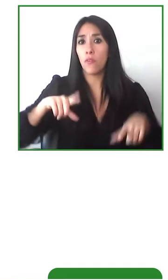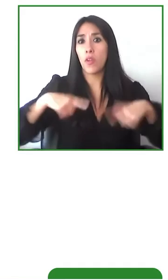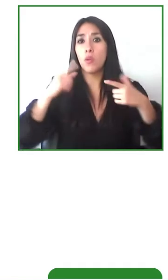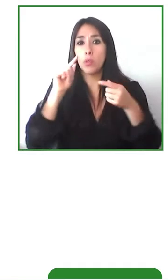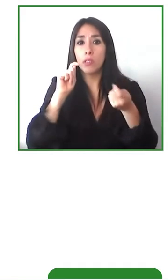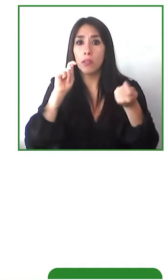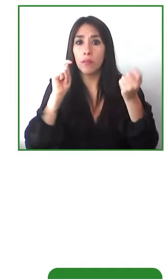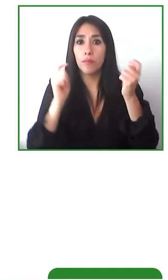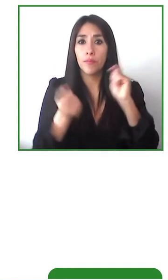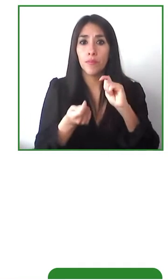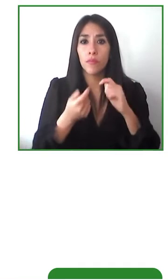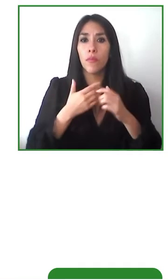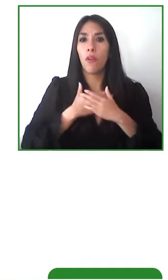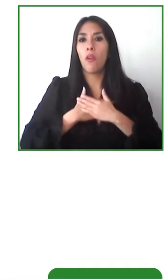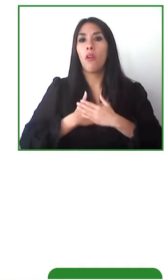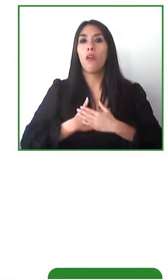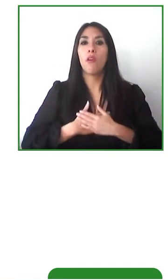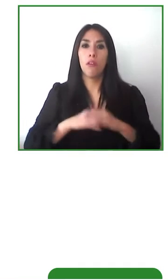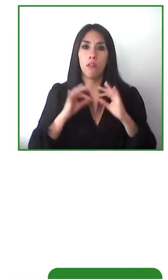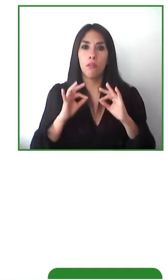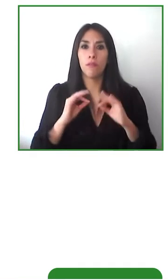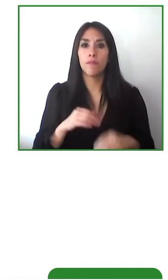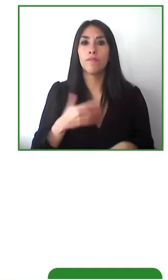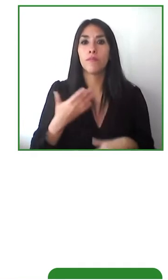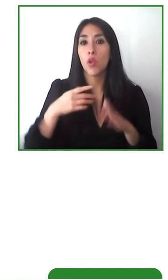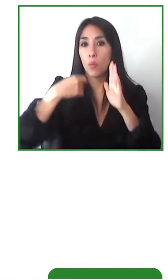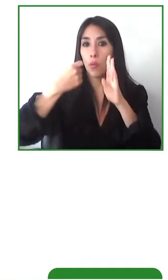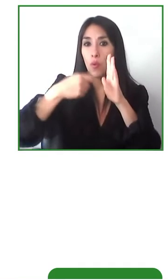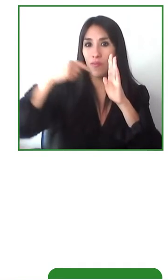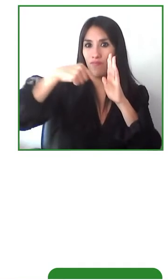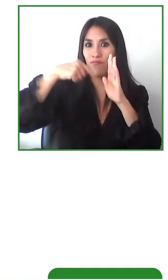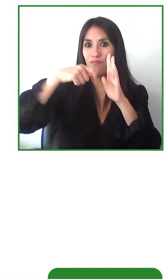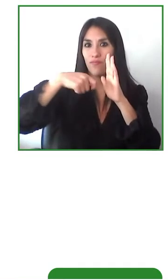because in this project of fundacion eres is incredible that people with such